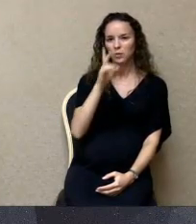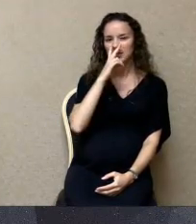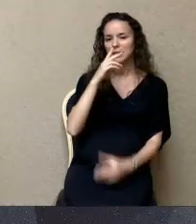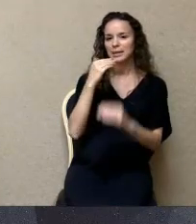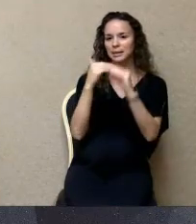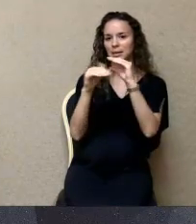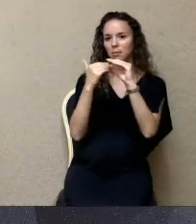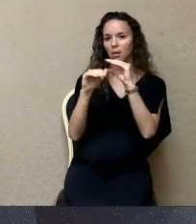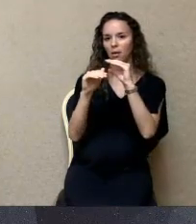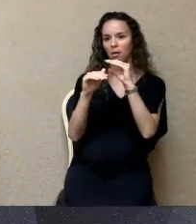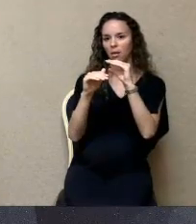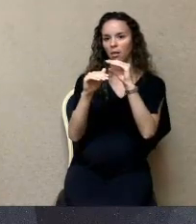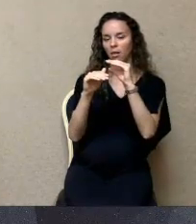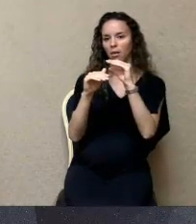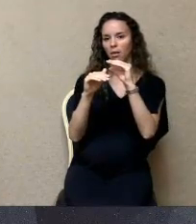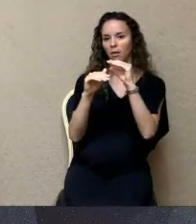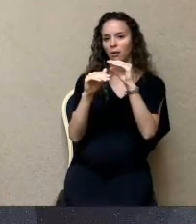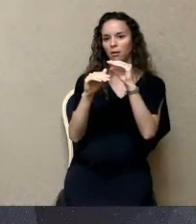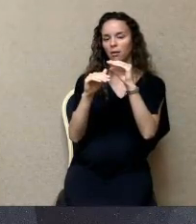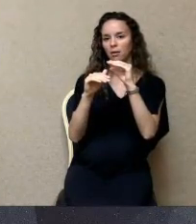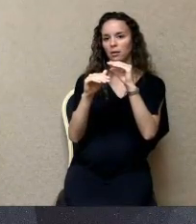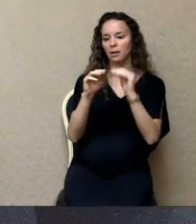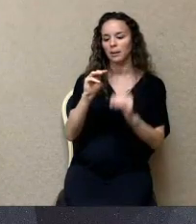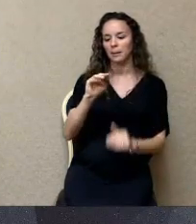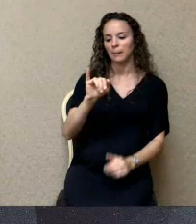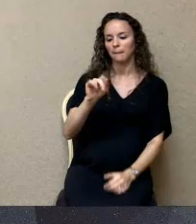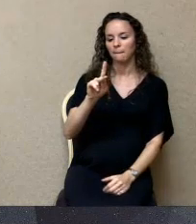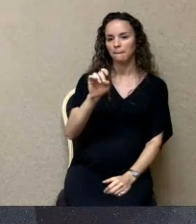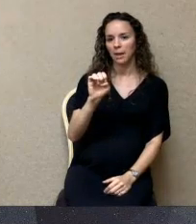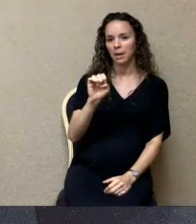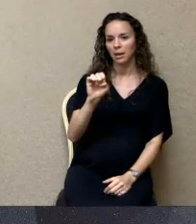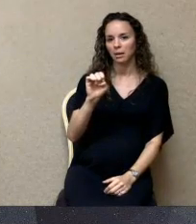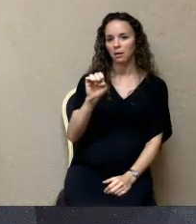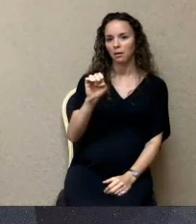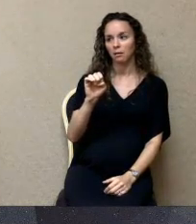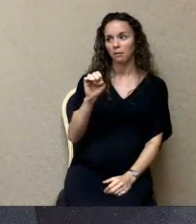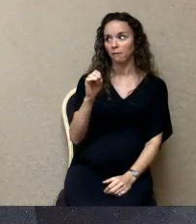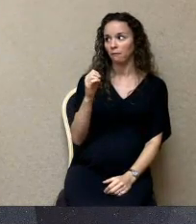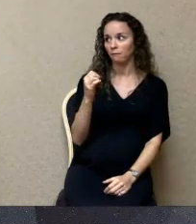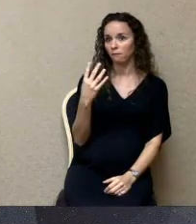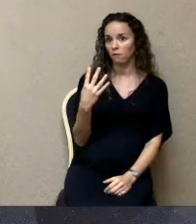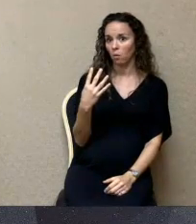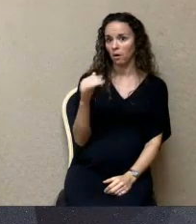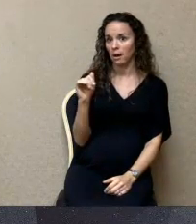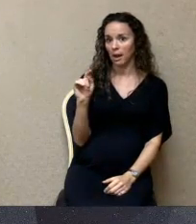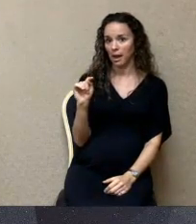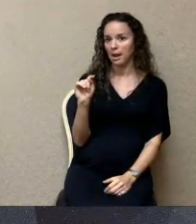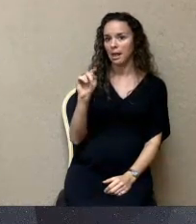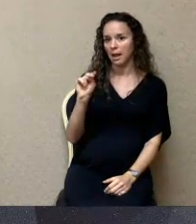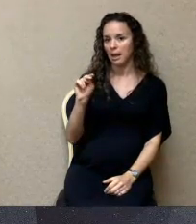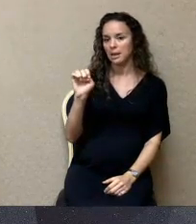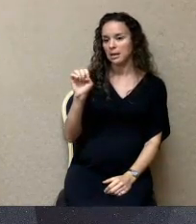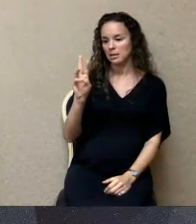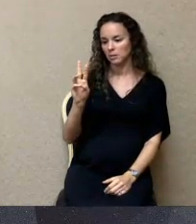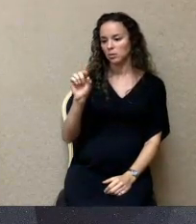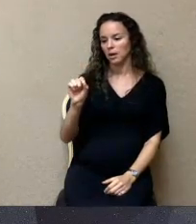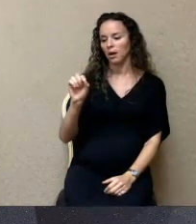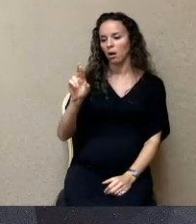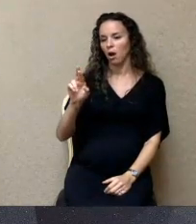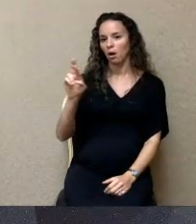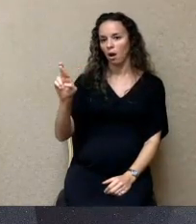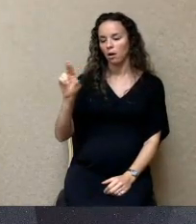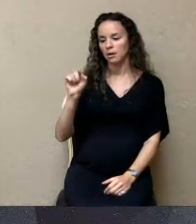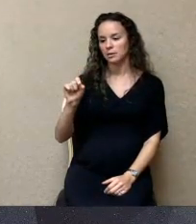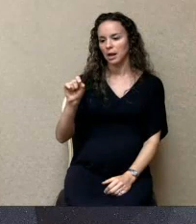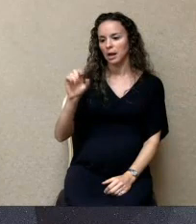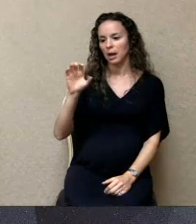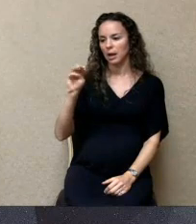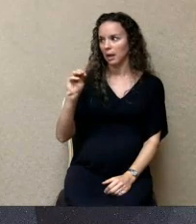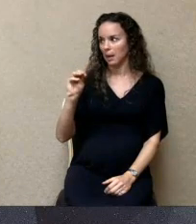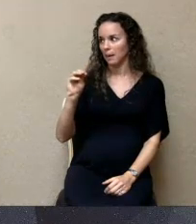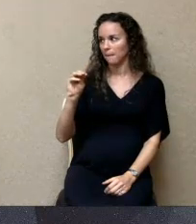green is MIKE4@NEW.RR.COM.